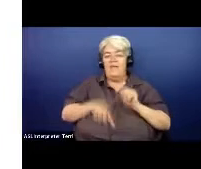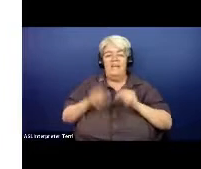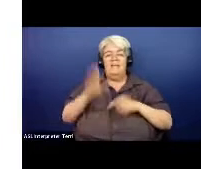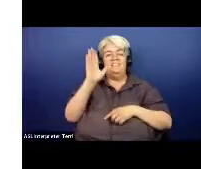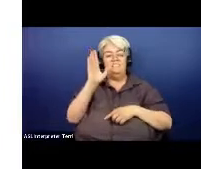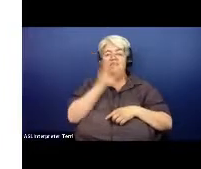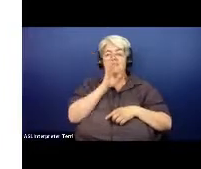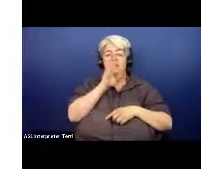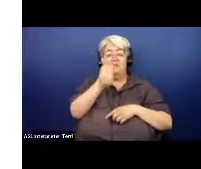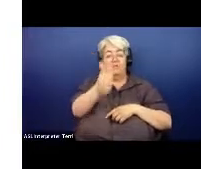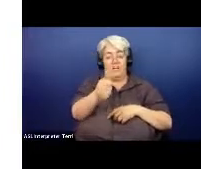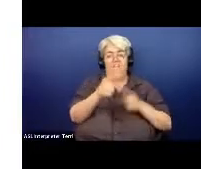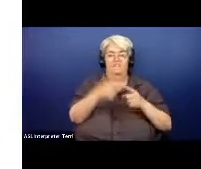behalf if you are head of the advisory